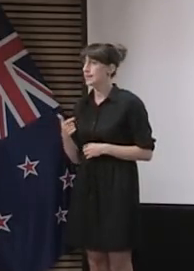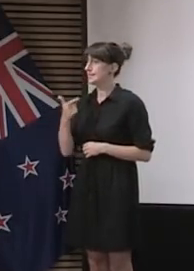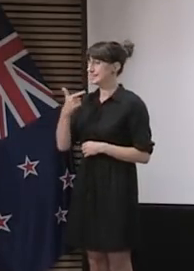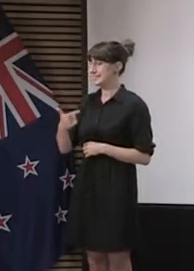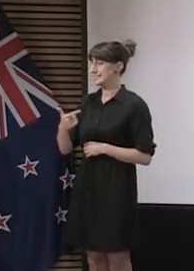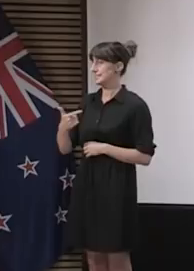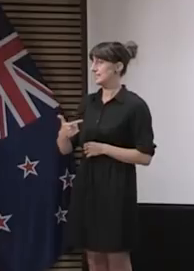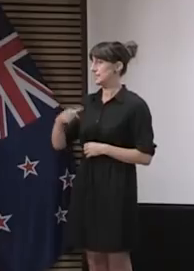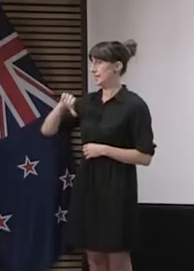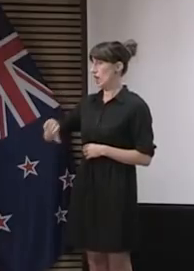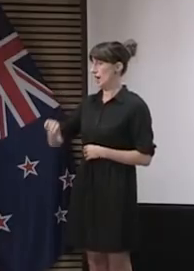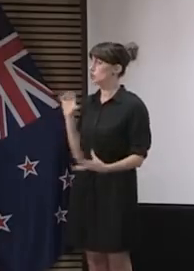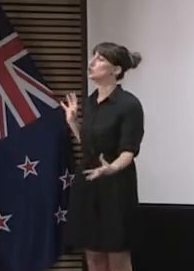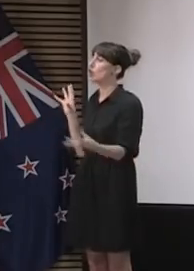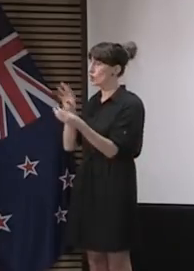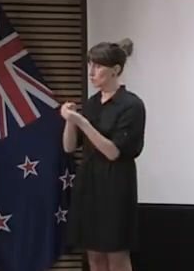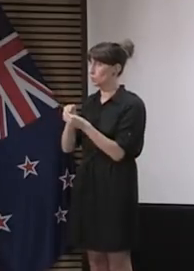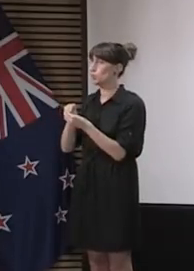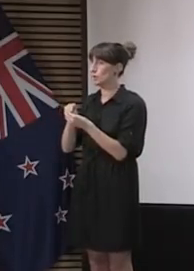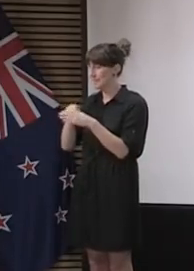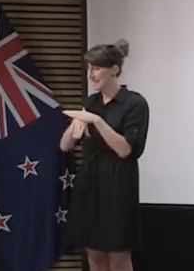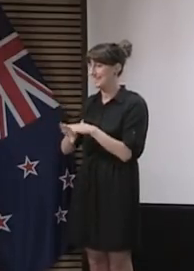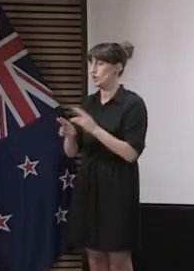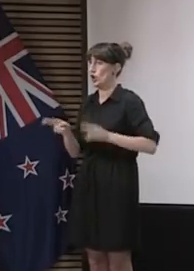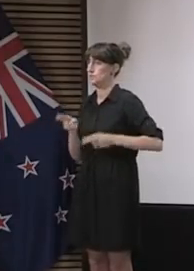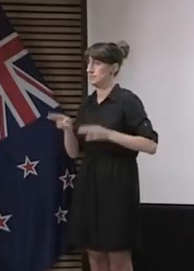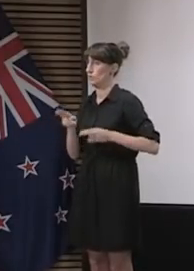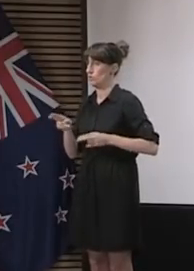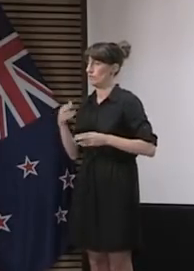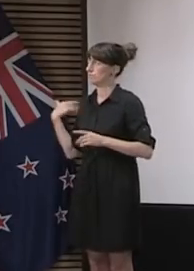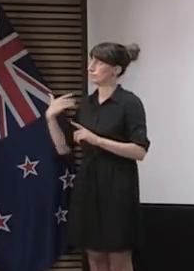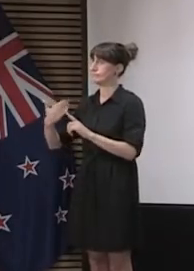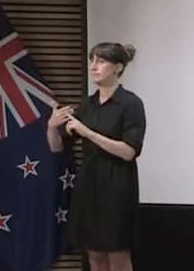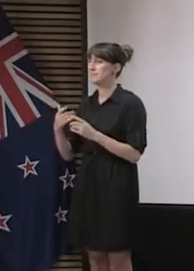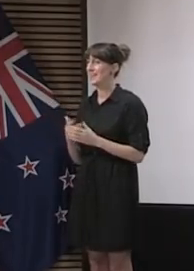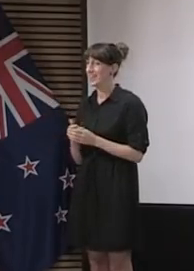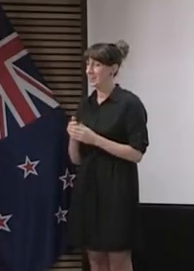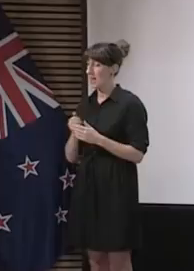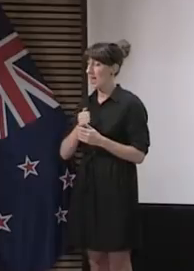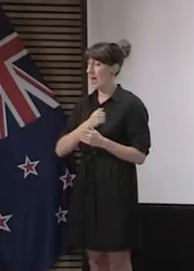It is a really lowproportion compared with whata number of other countrieshave found